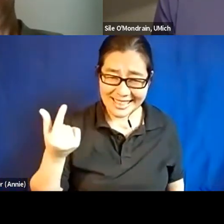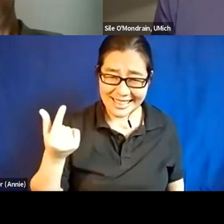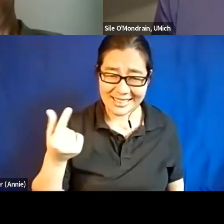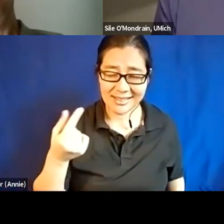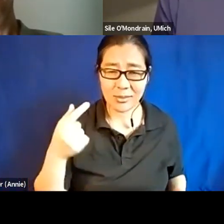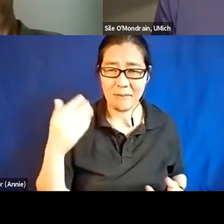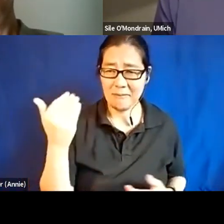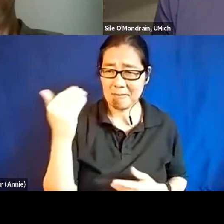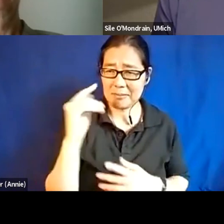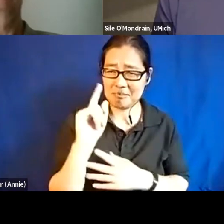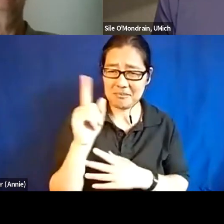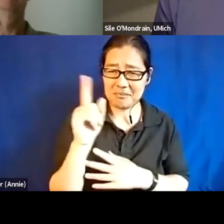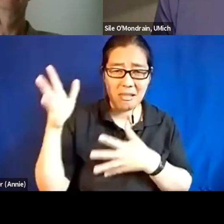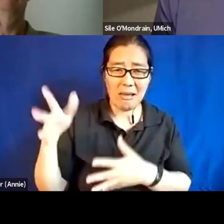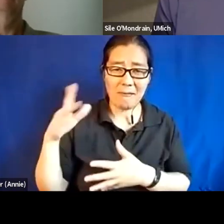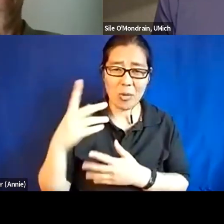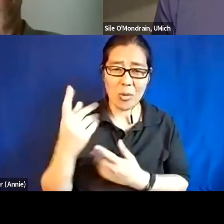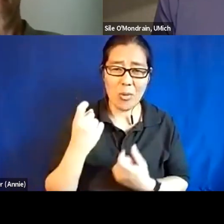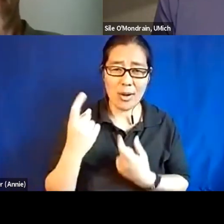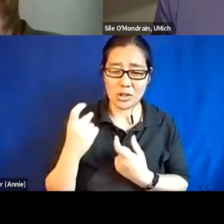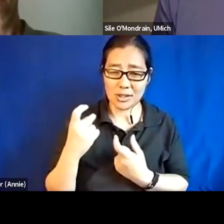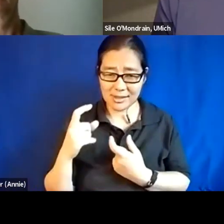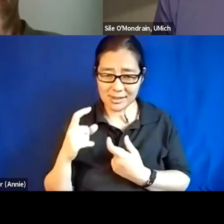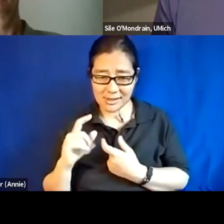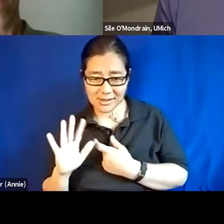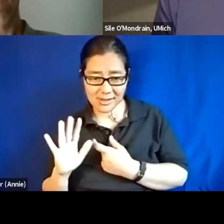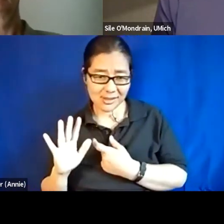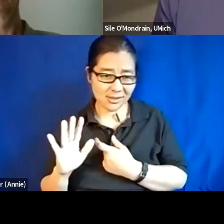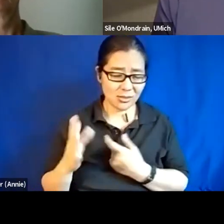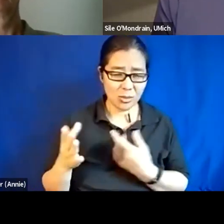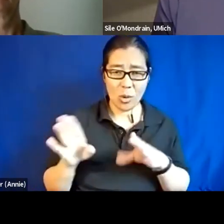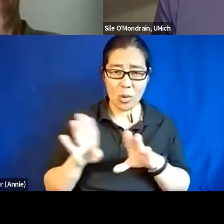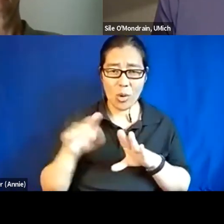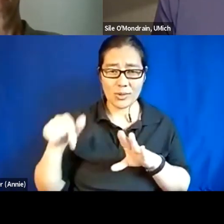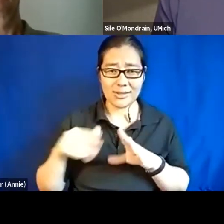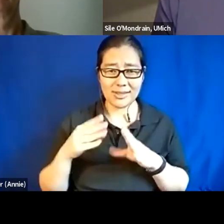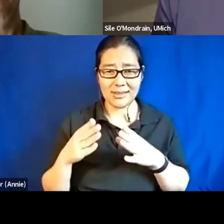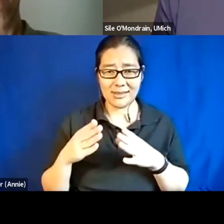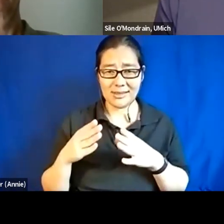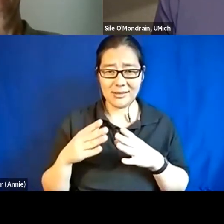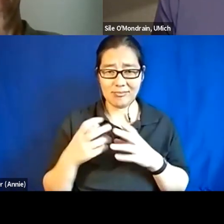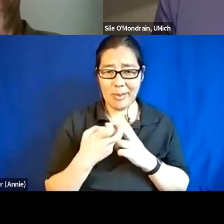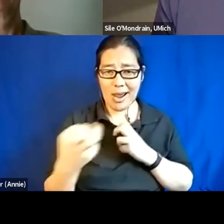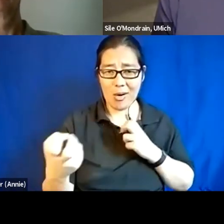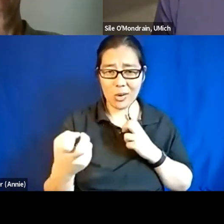I want to close this section out pretty soon. I'm just